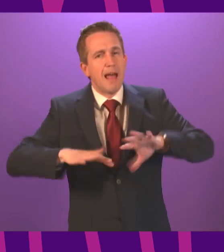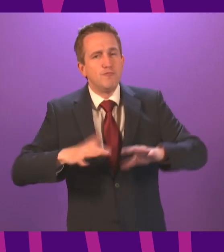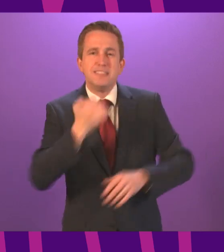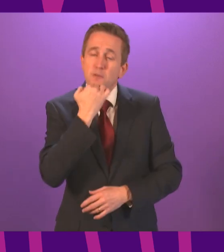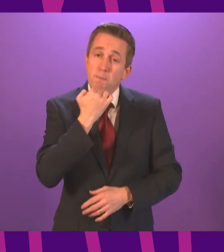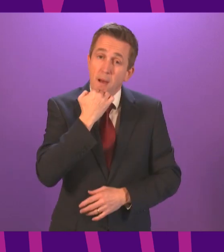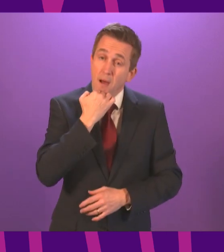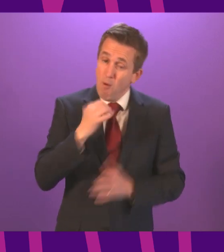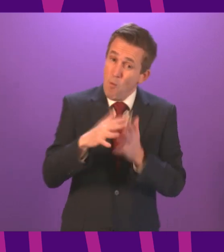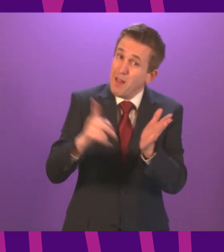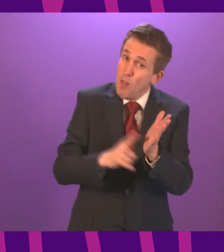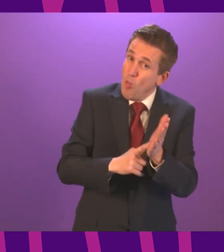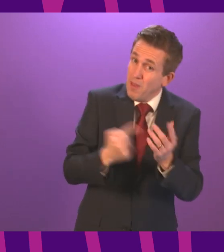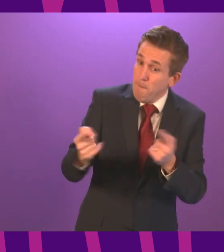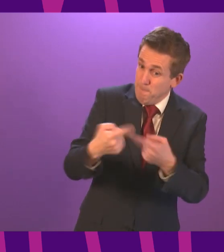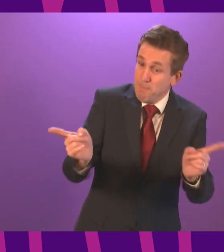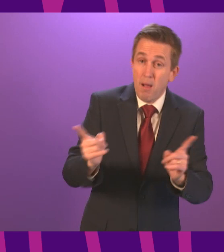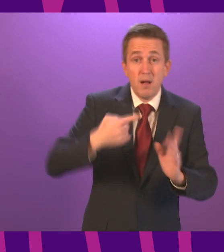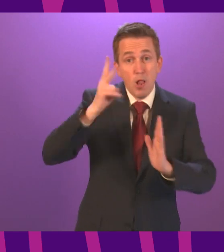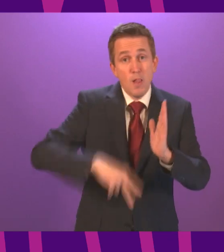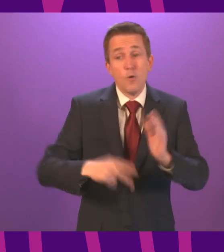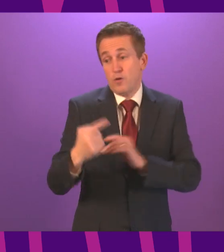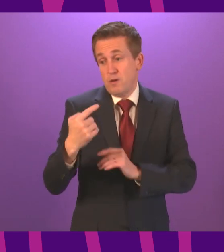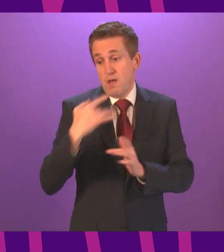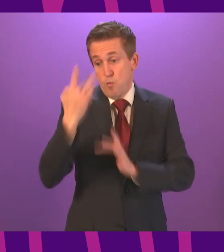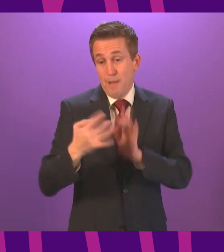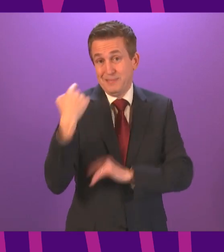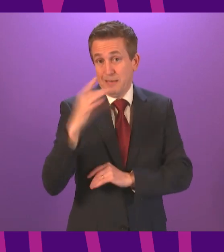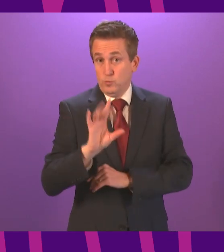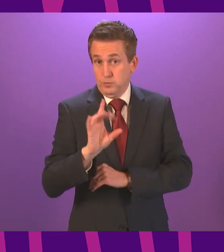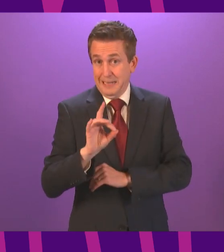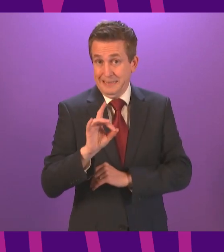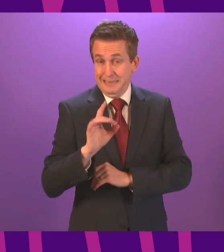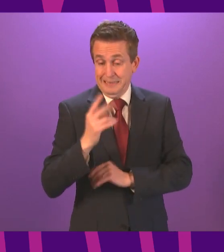on Tuesday on the Scottish Government’s website, of the latest data for the West Lothian